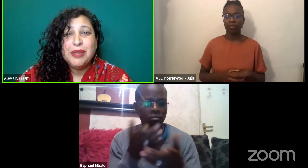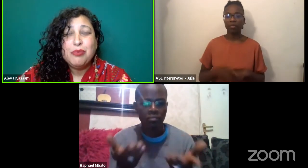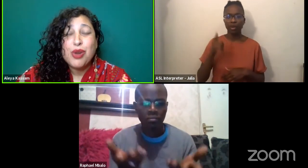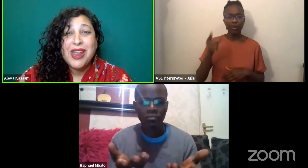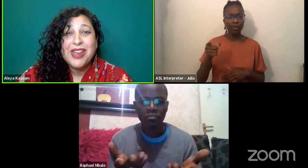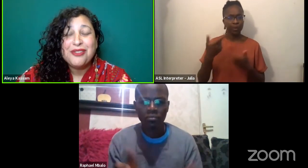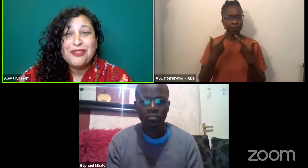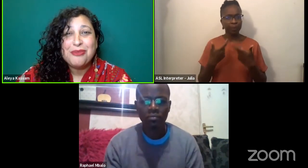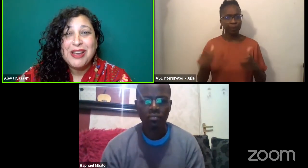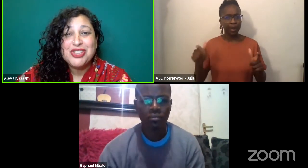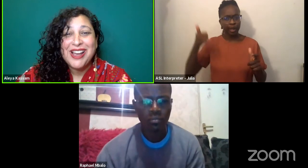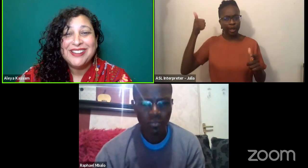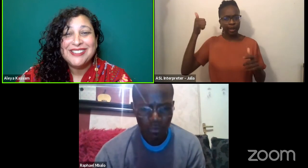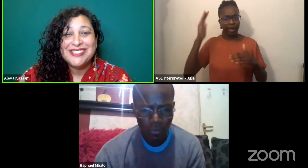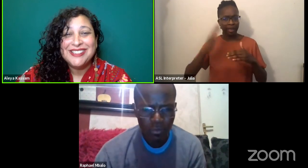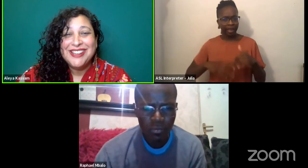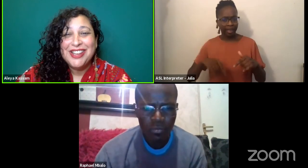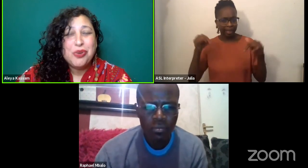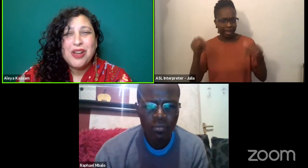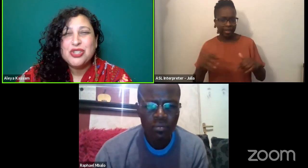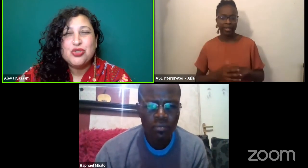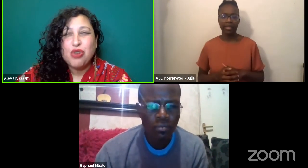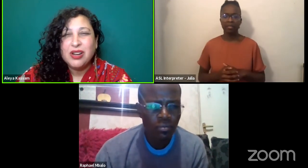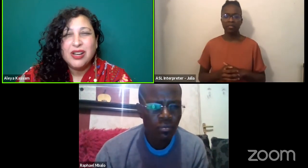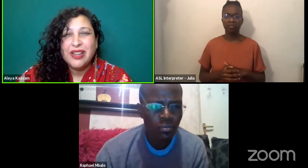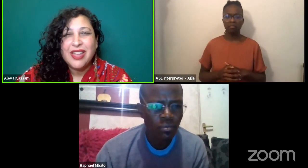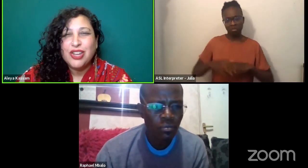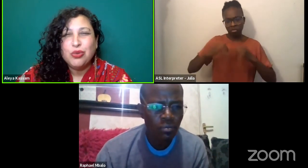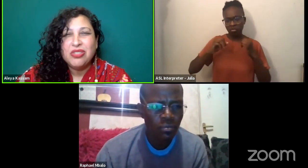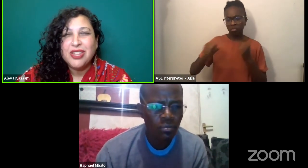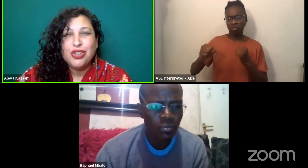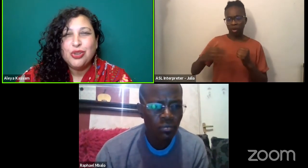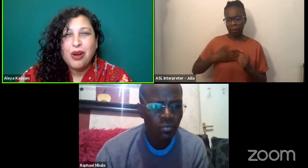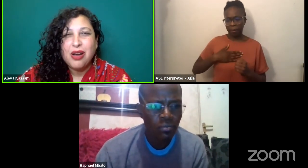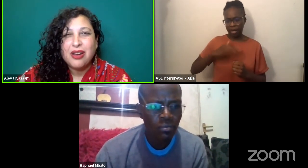Be brave my child, you are stronger than you think you are.